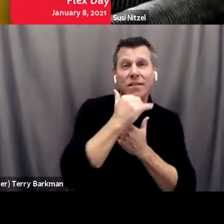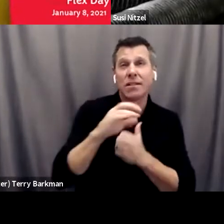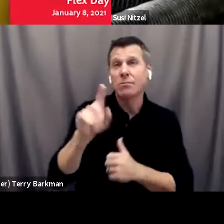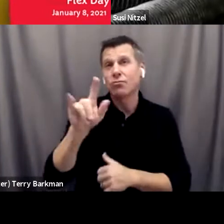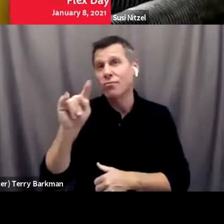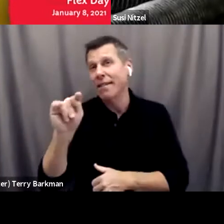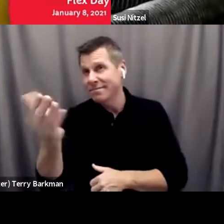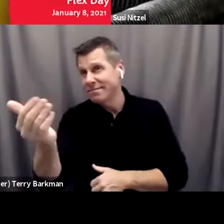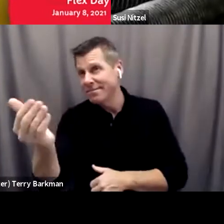Susi Nitzel: We can.